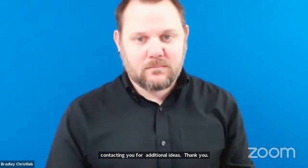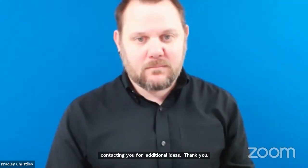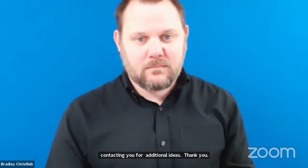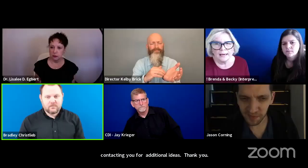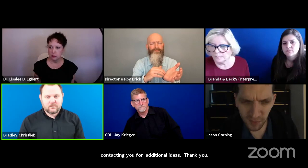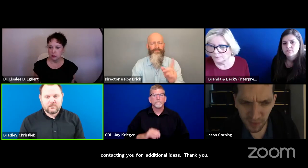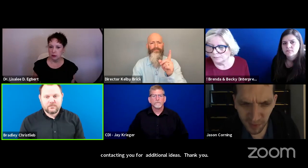Please repeat.